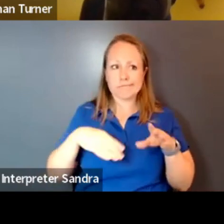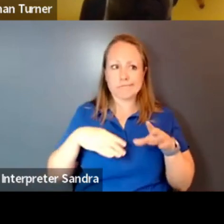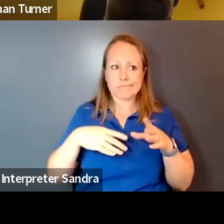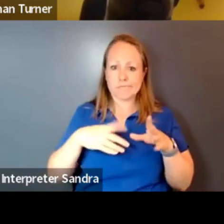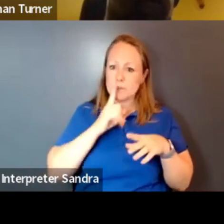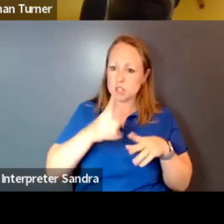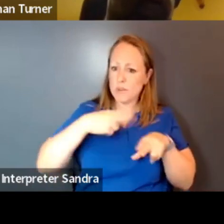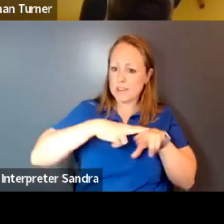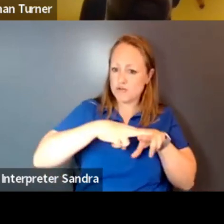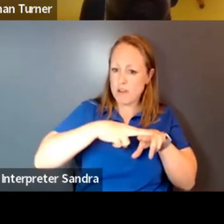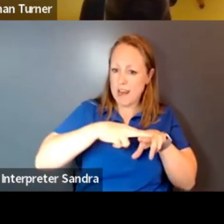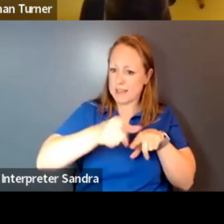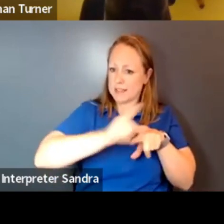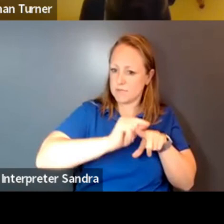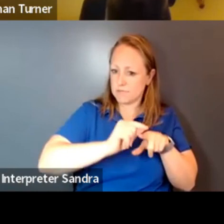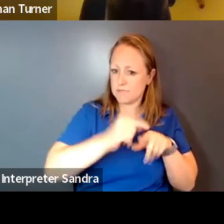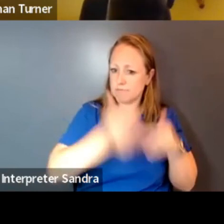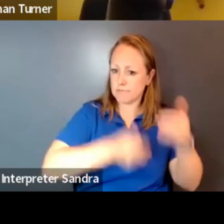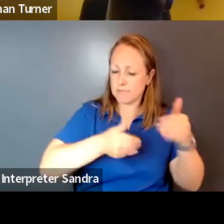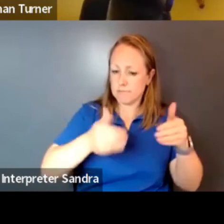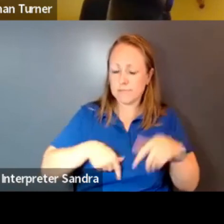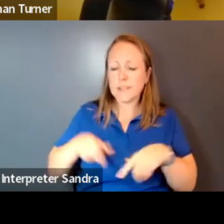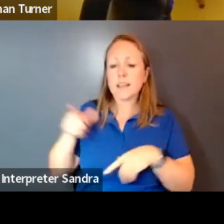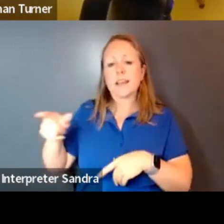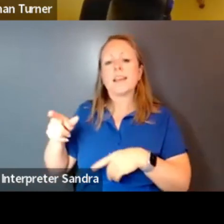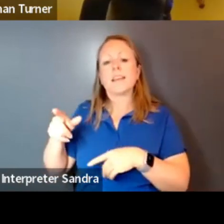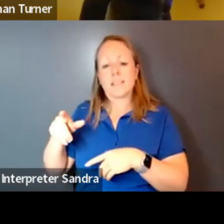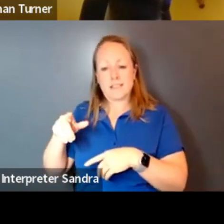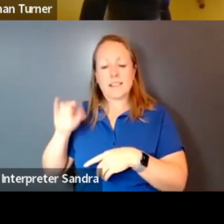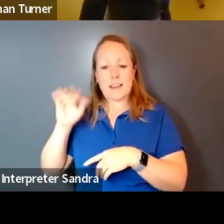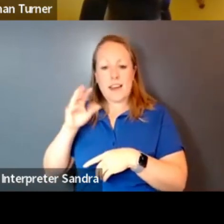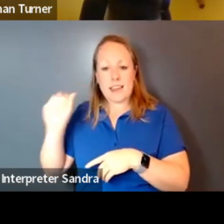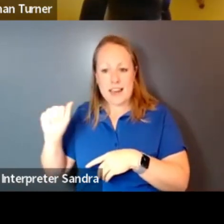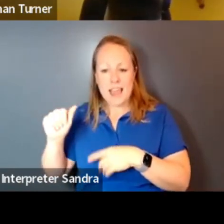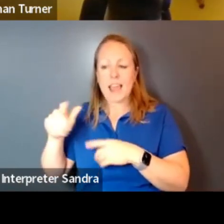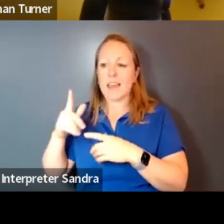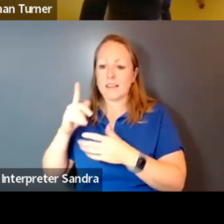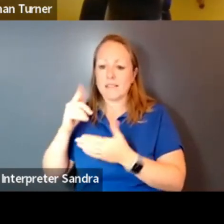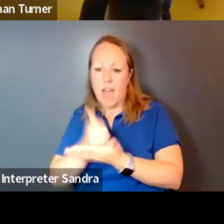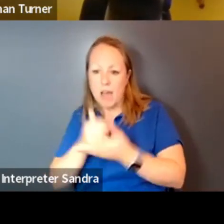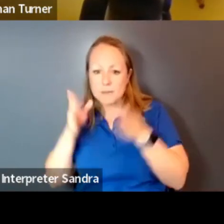participant is ready to travel and helps to board if the person wants a detailed recording. So